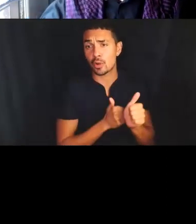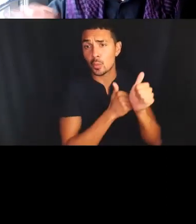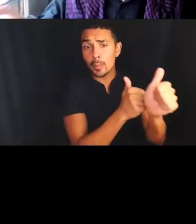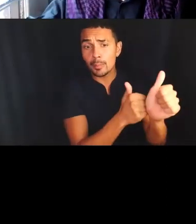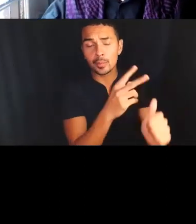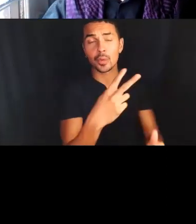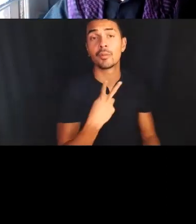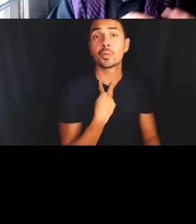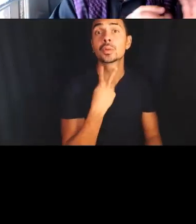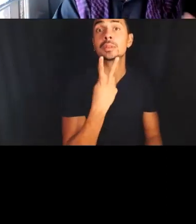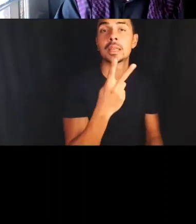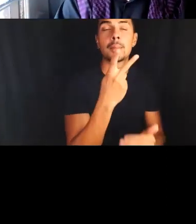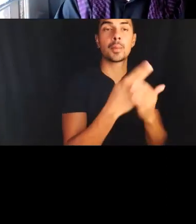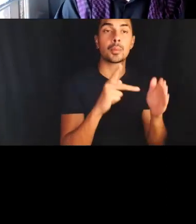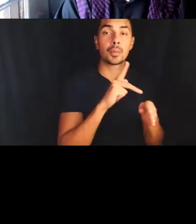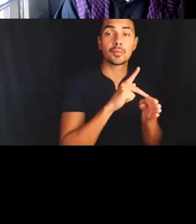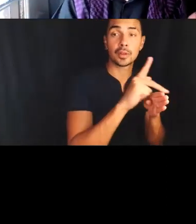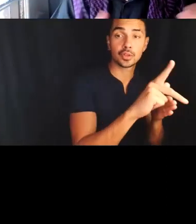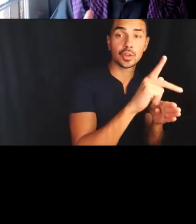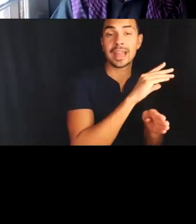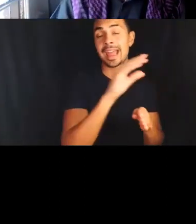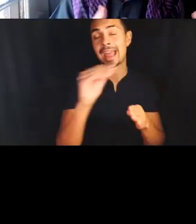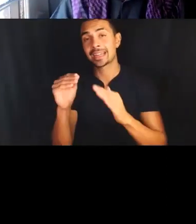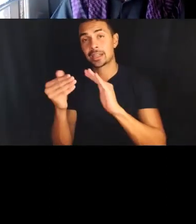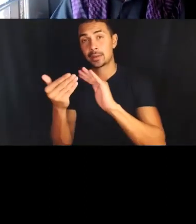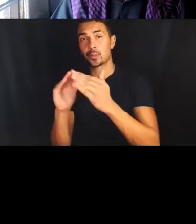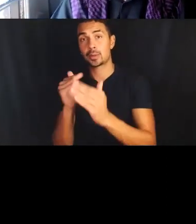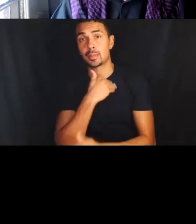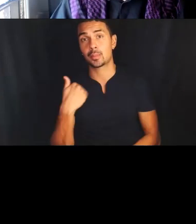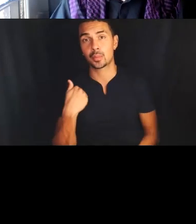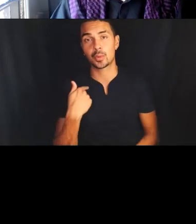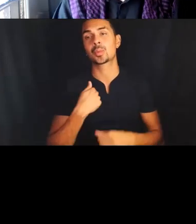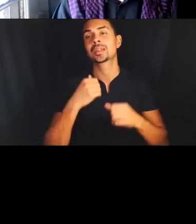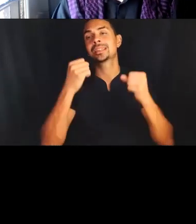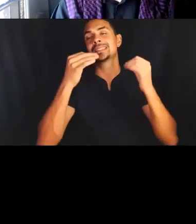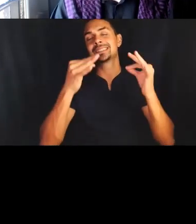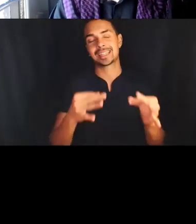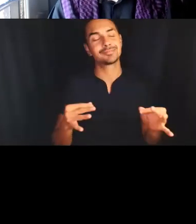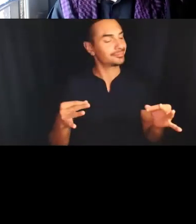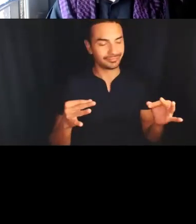both professionals and community members, and we created more listening sessions.